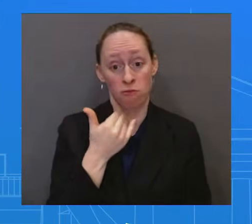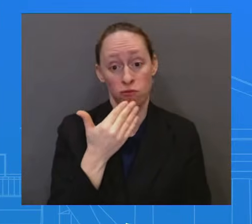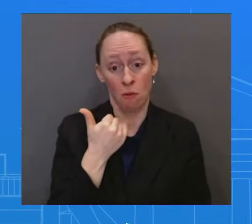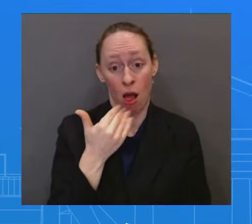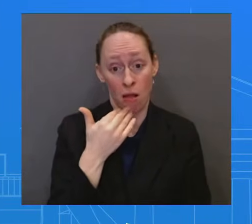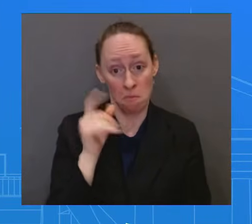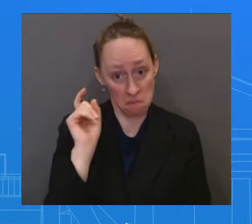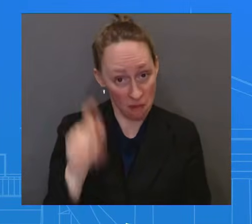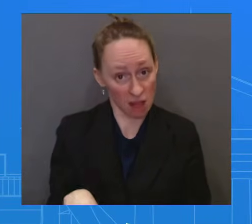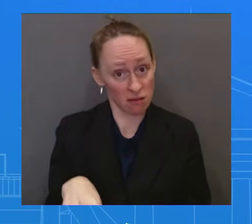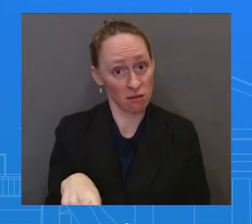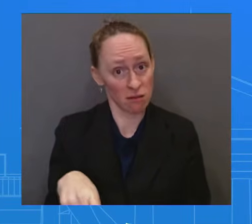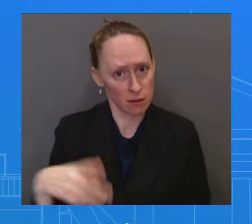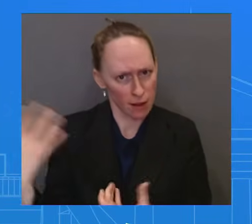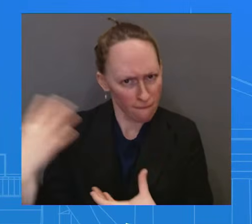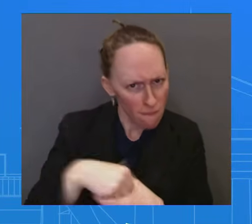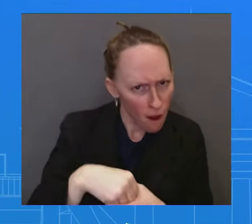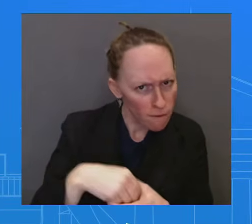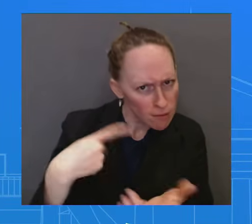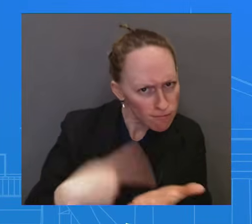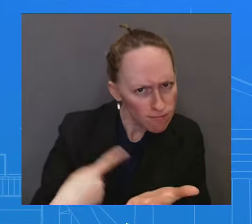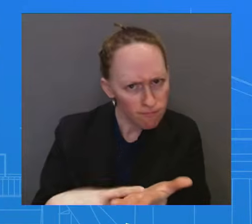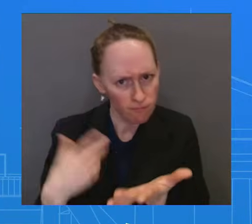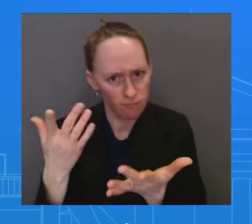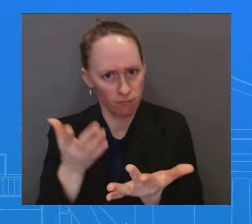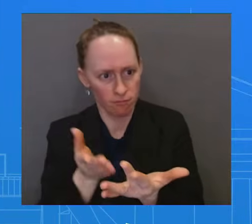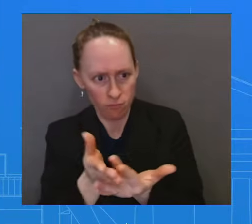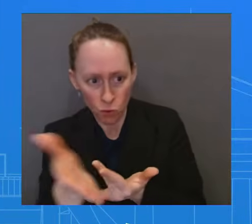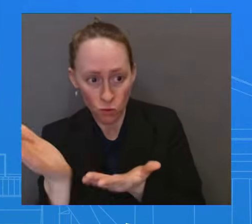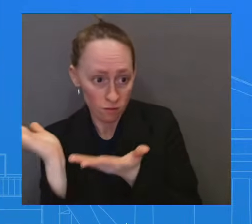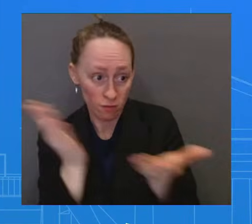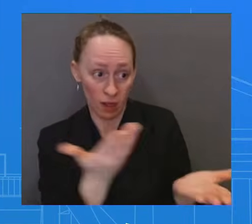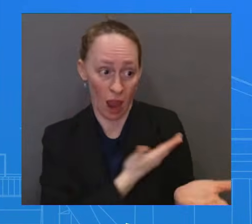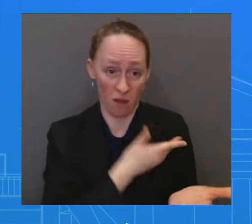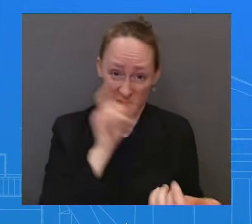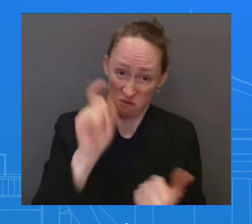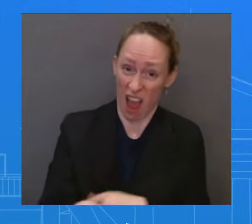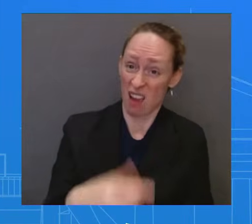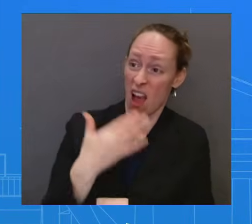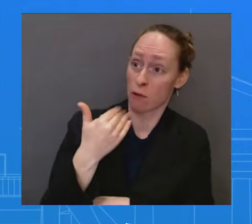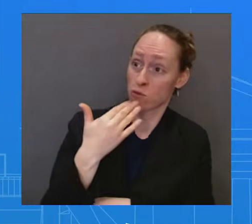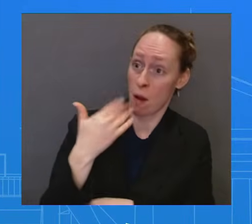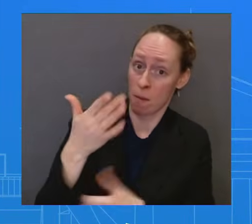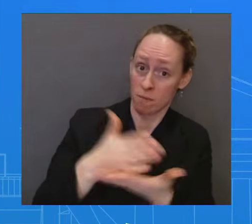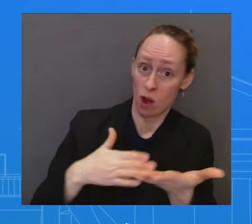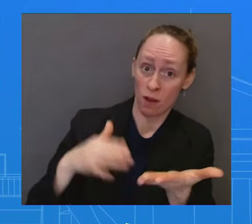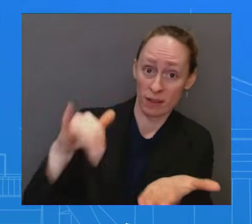I'm not going to negotiate this language here from this podium. We're still actively working with our U.N. partners about --